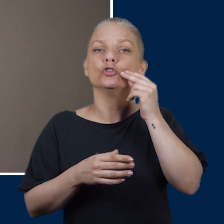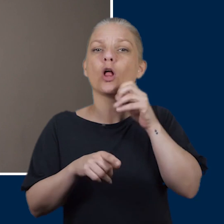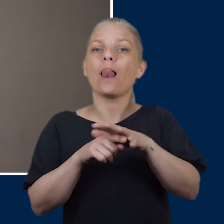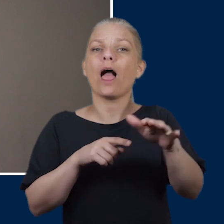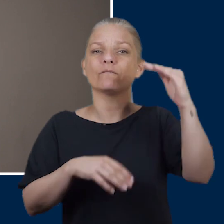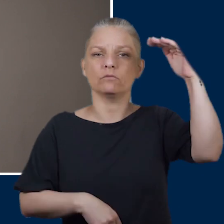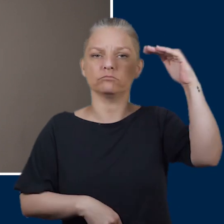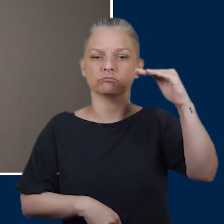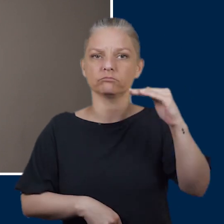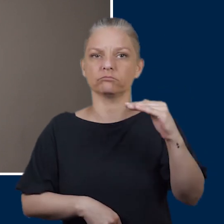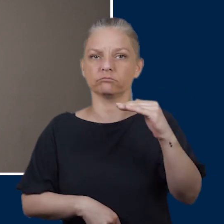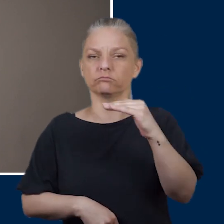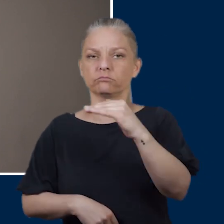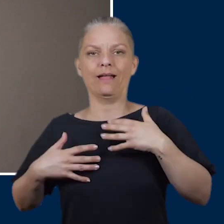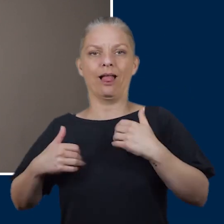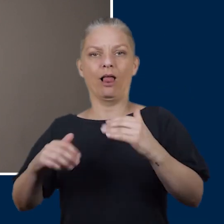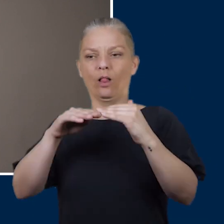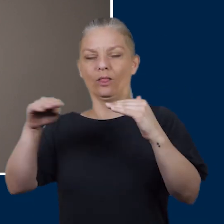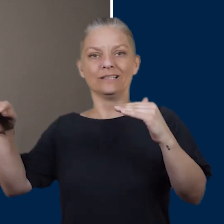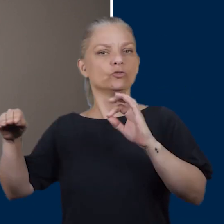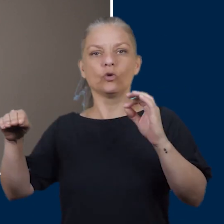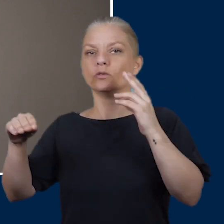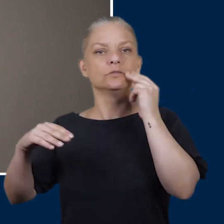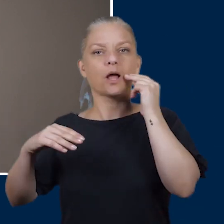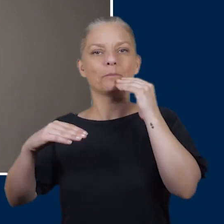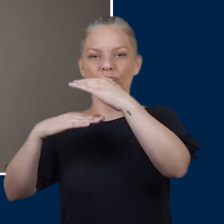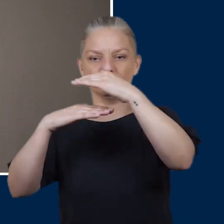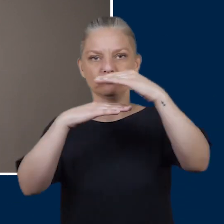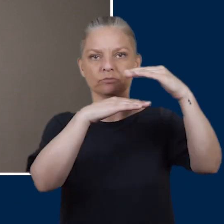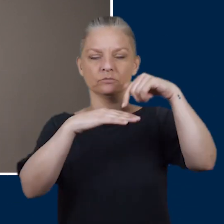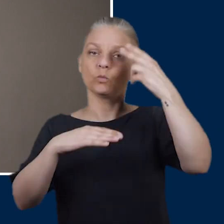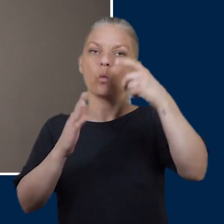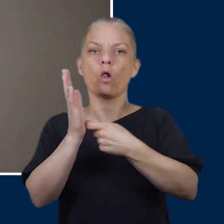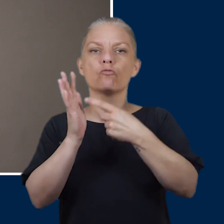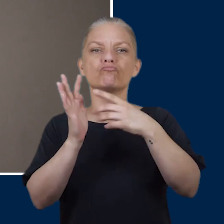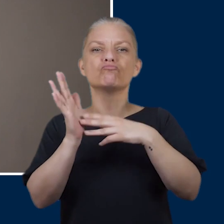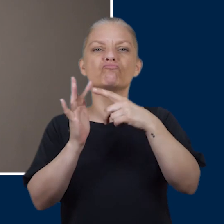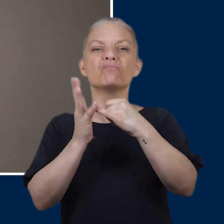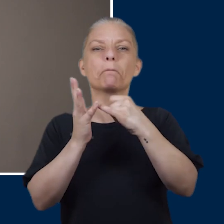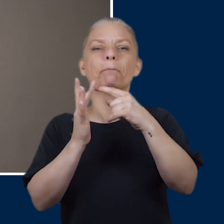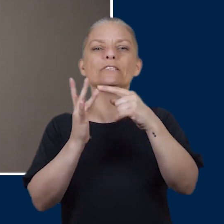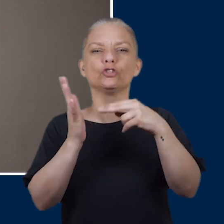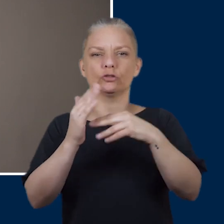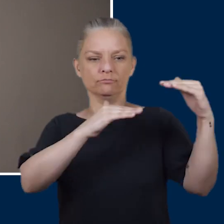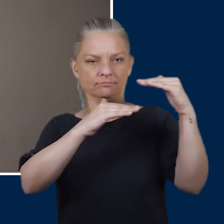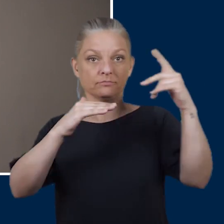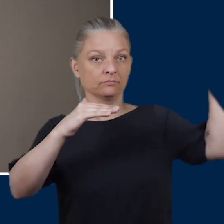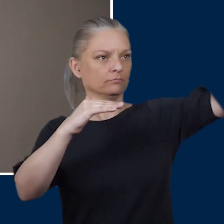to a healthy non-diabetic range which is called remission. Remission means that you would not